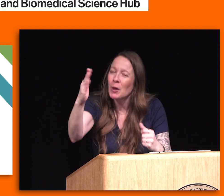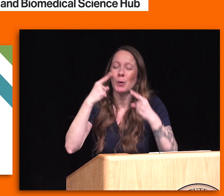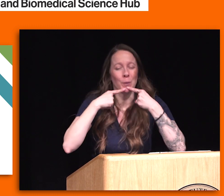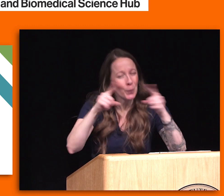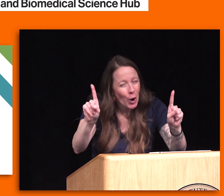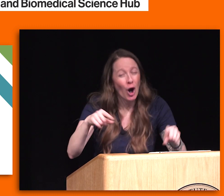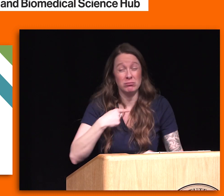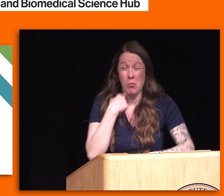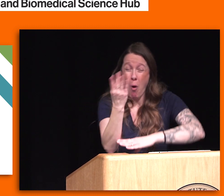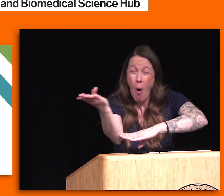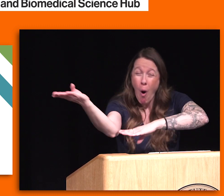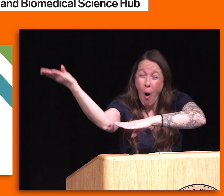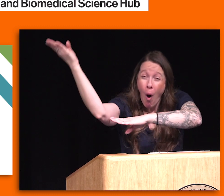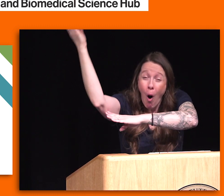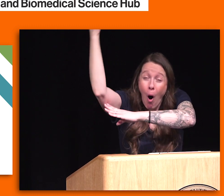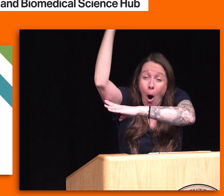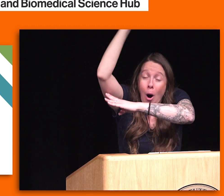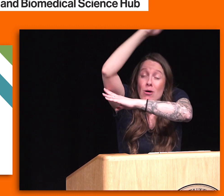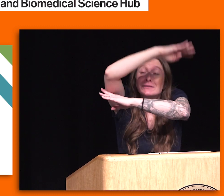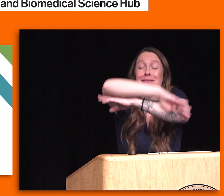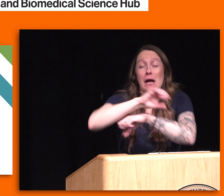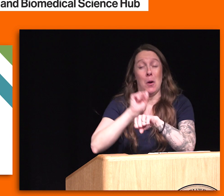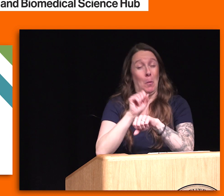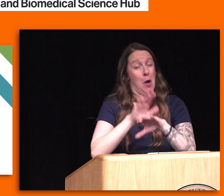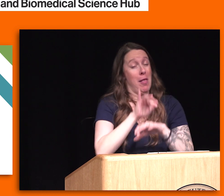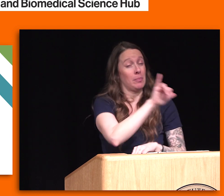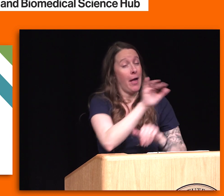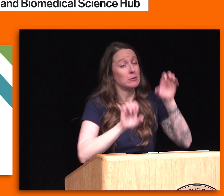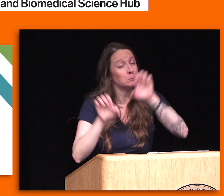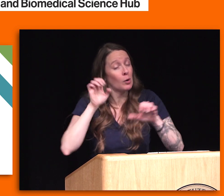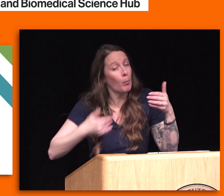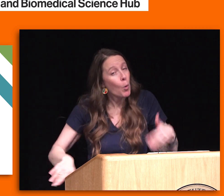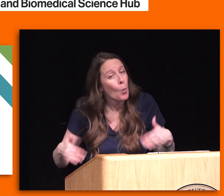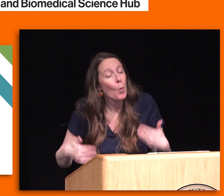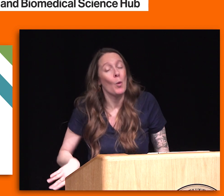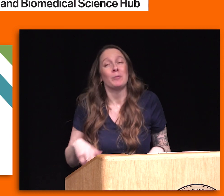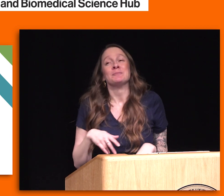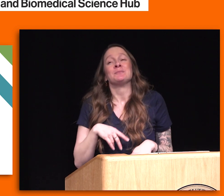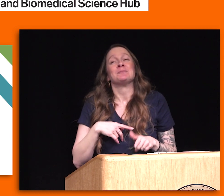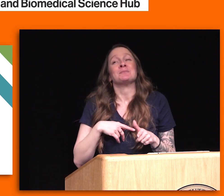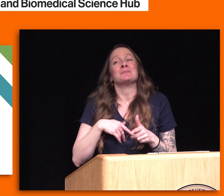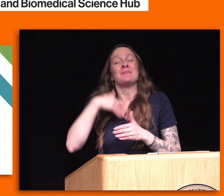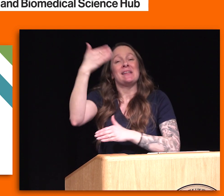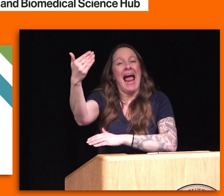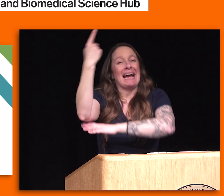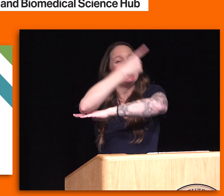and I worked on several experiments. There was one in particular that I spent all day working on,